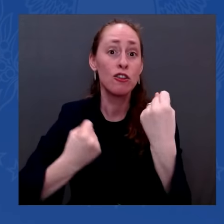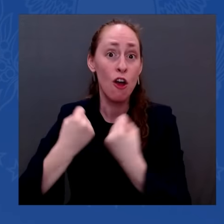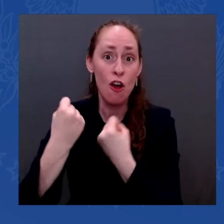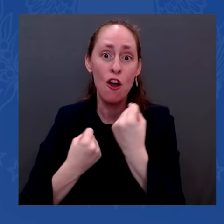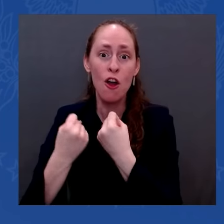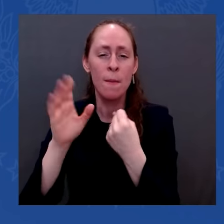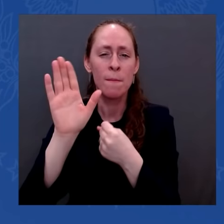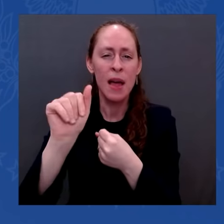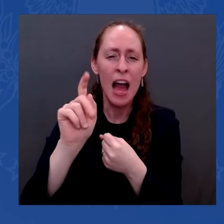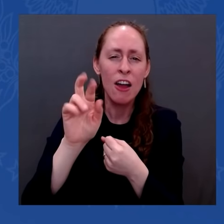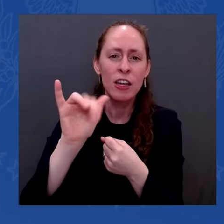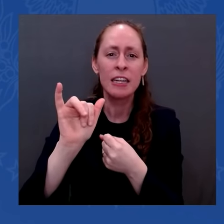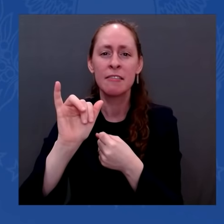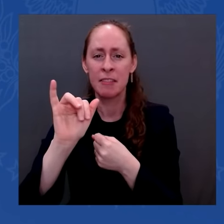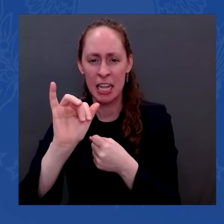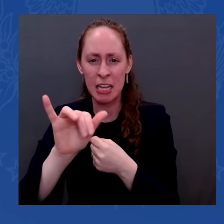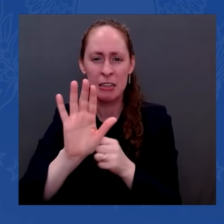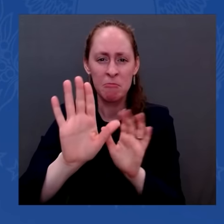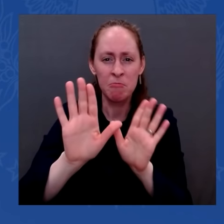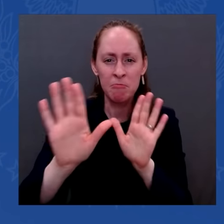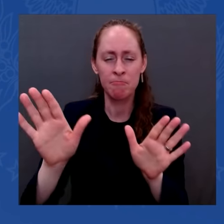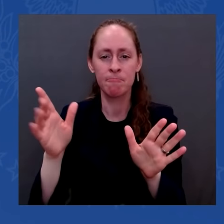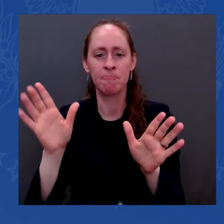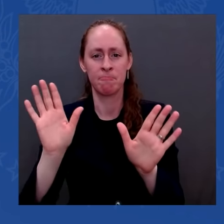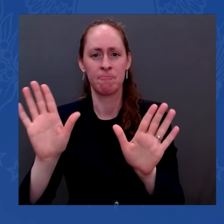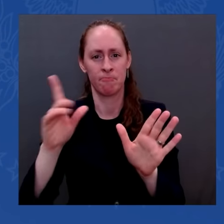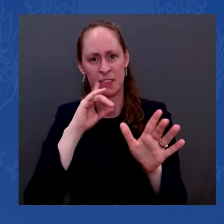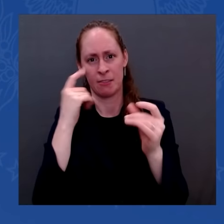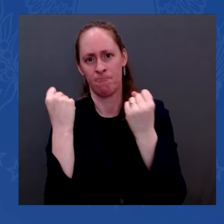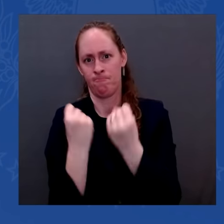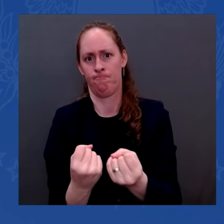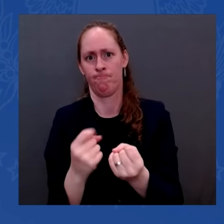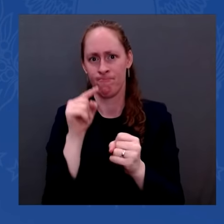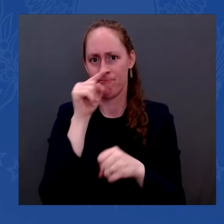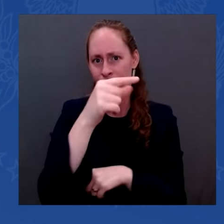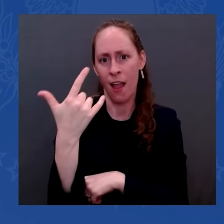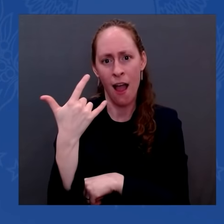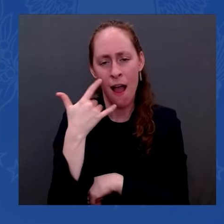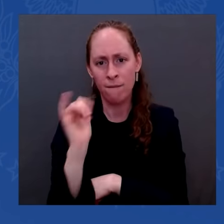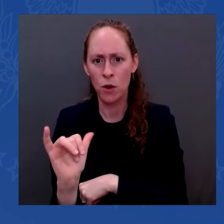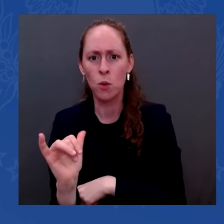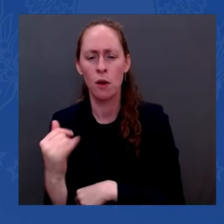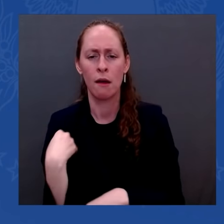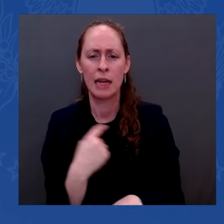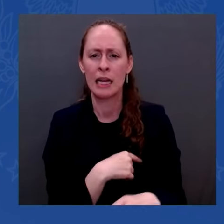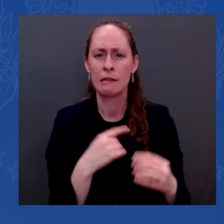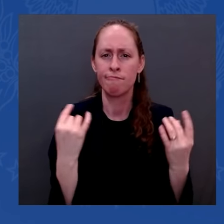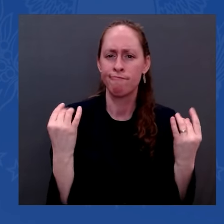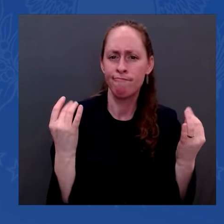in a way that's environmentally sustainable. And last week, Redwood Materials announced a partnership